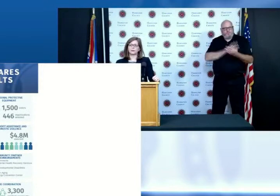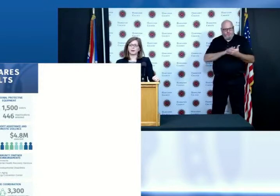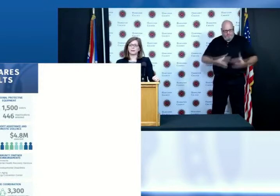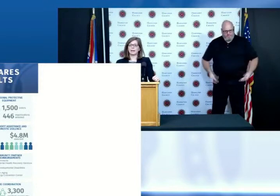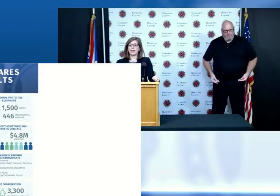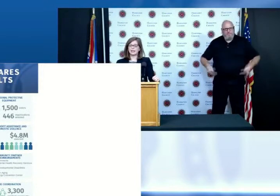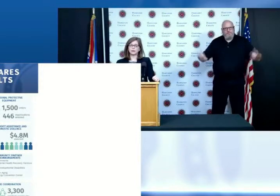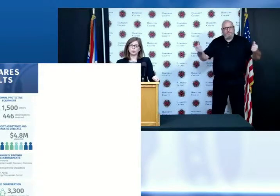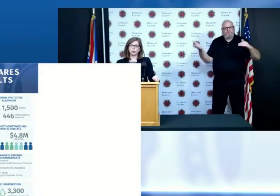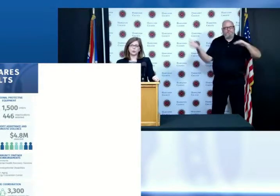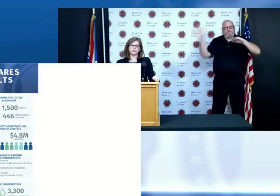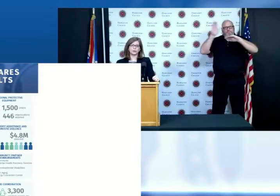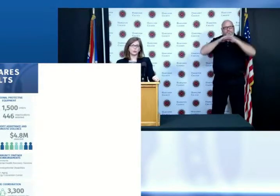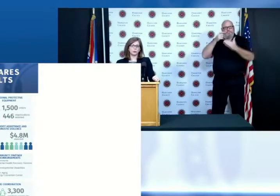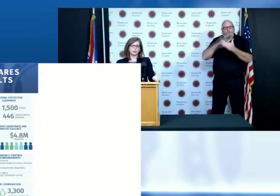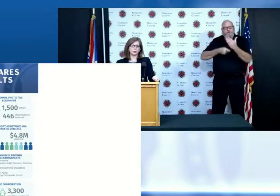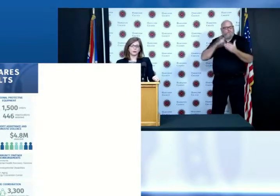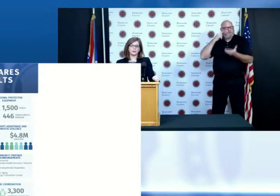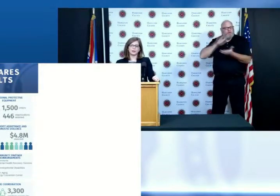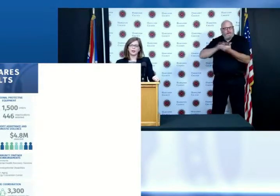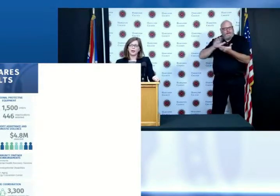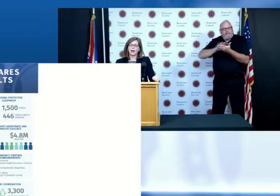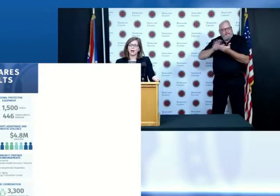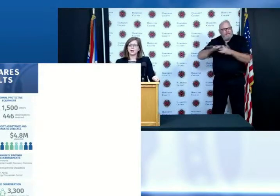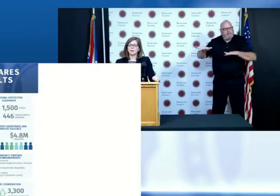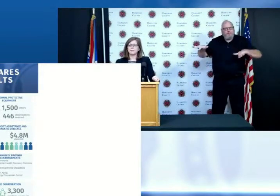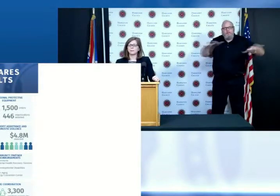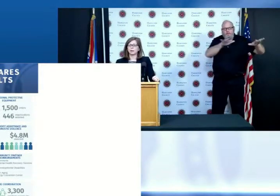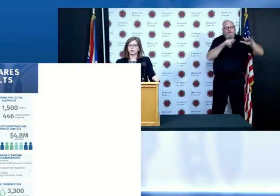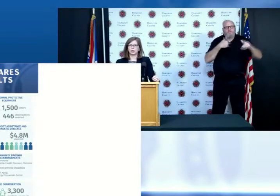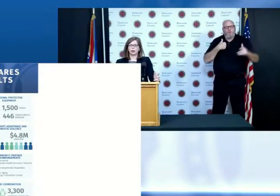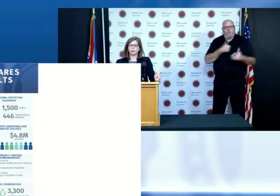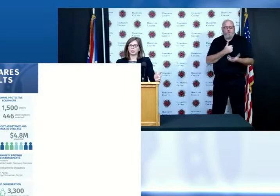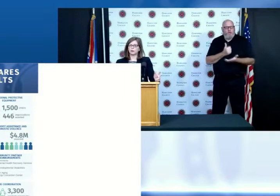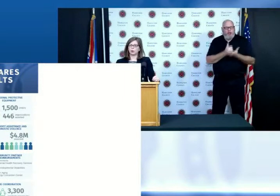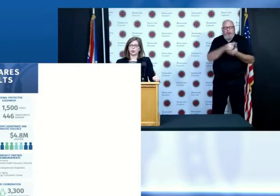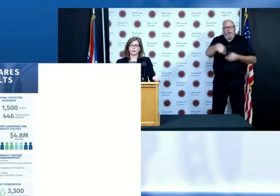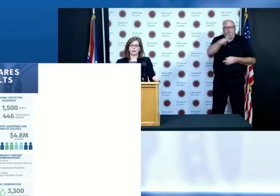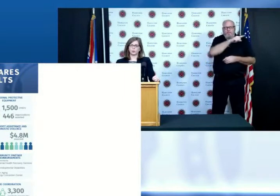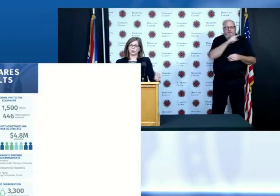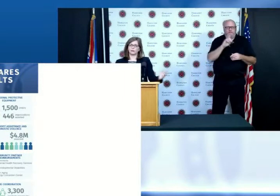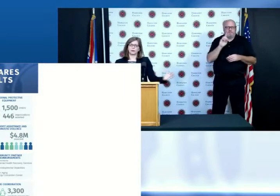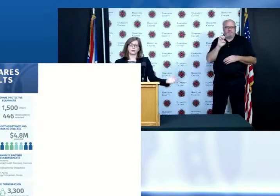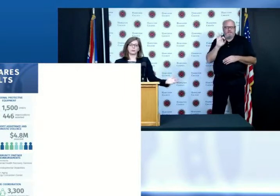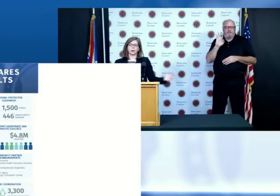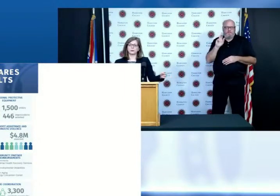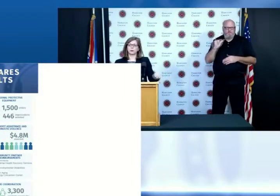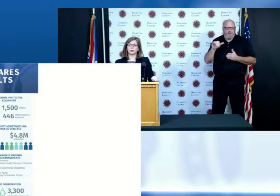funded 80 schools or school districts including our biggest ones as well as very small schools